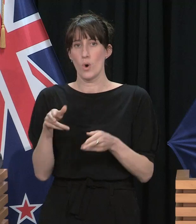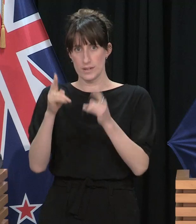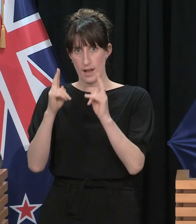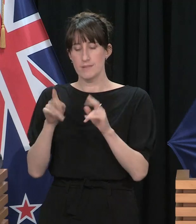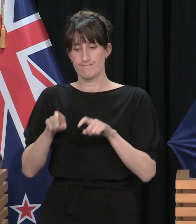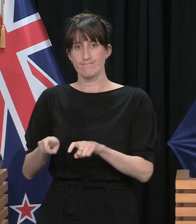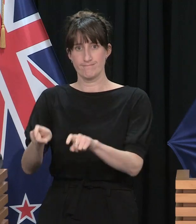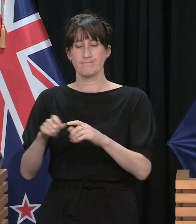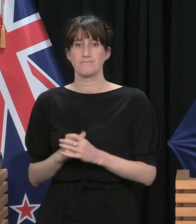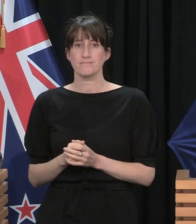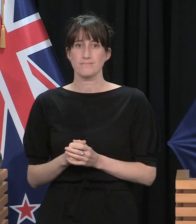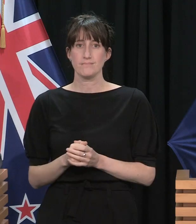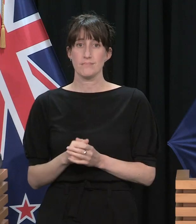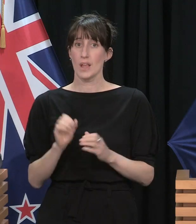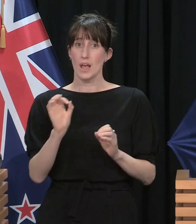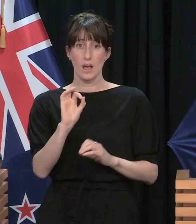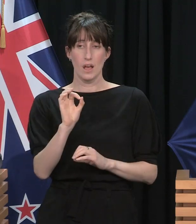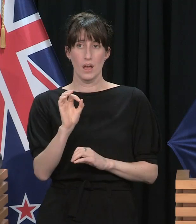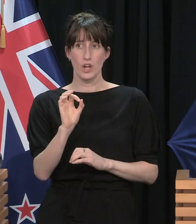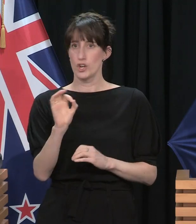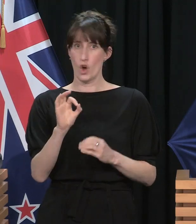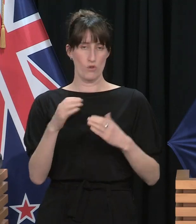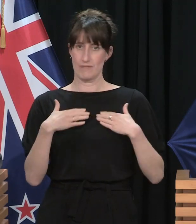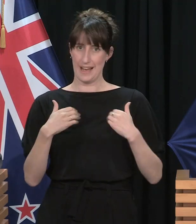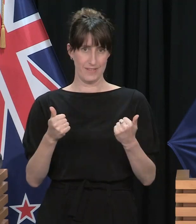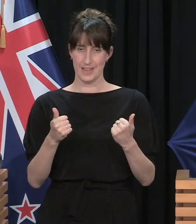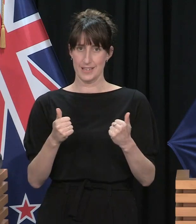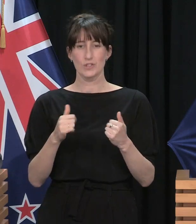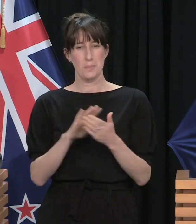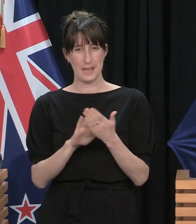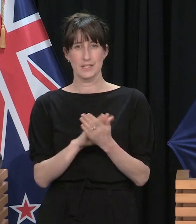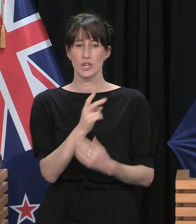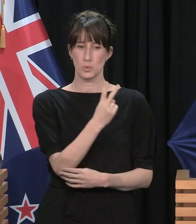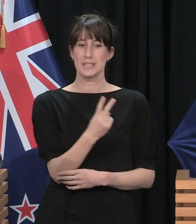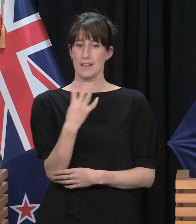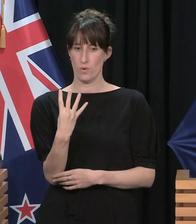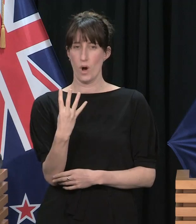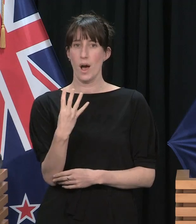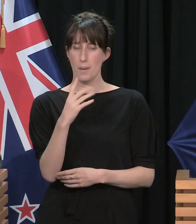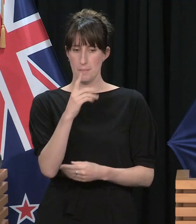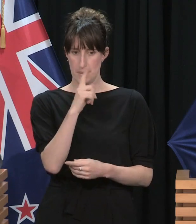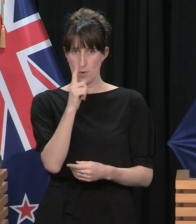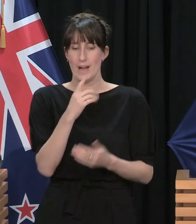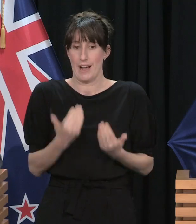There are no additional recovered cases today, so our